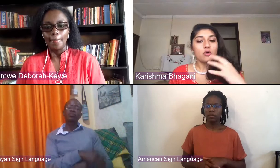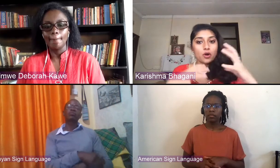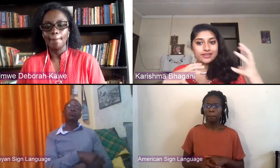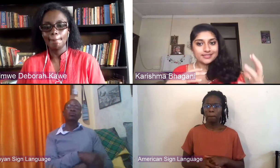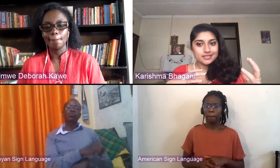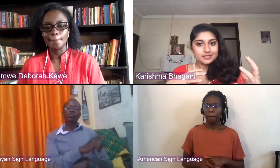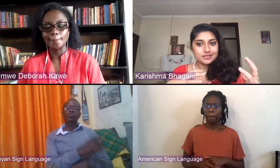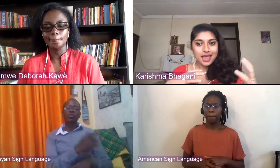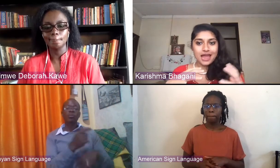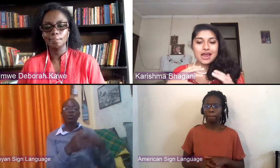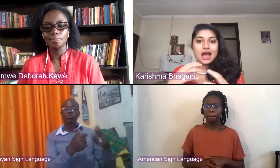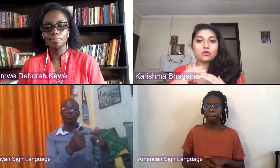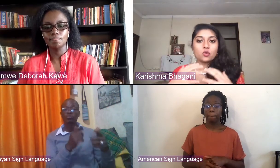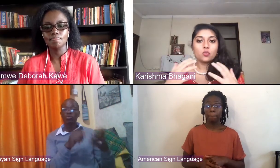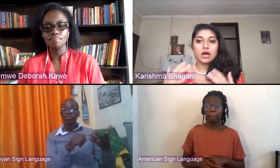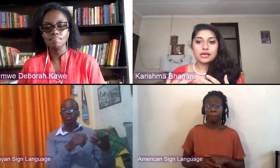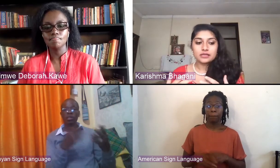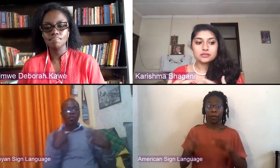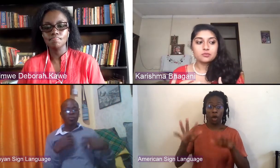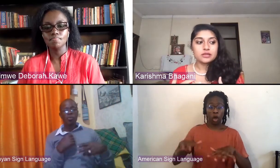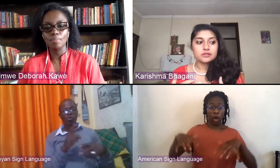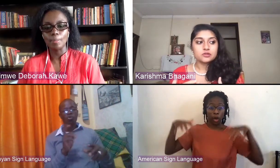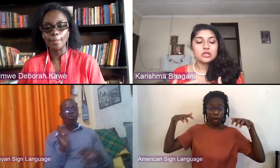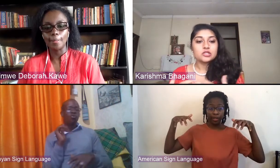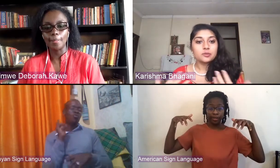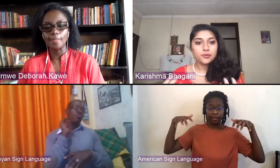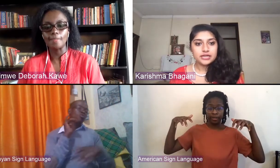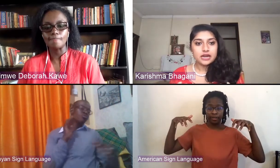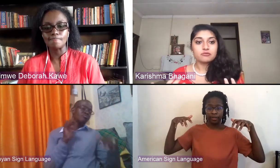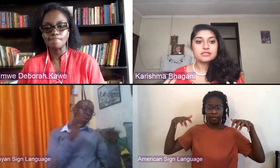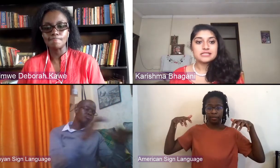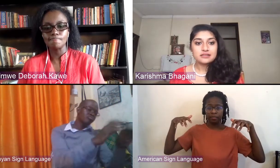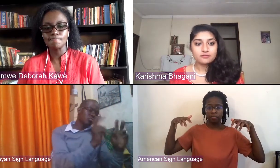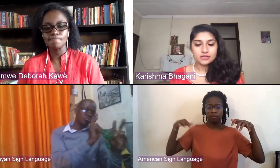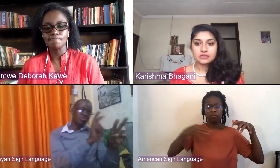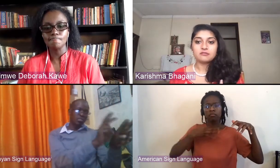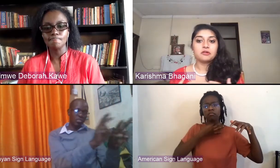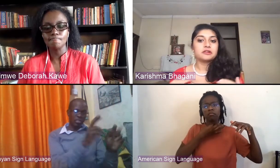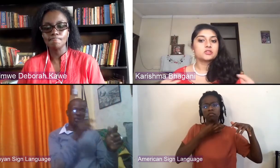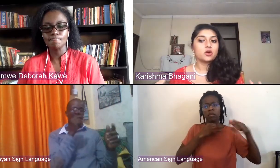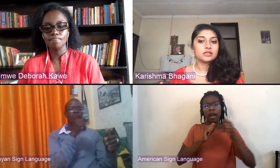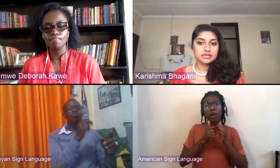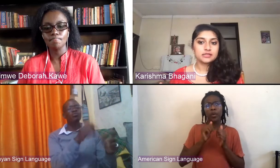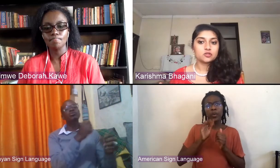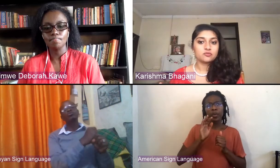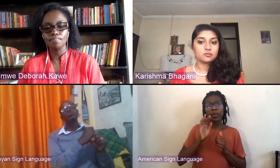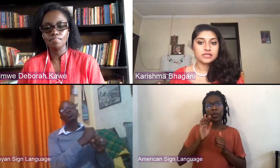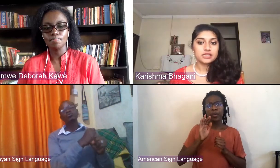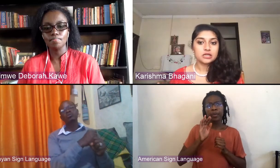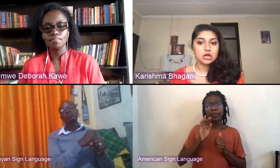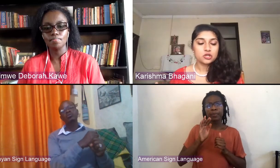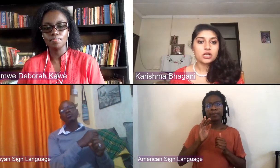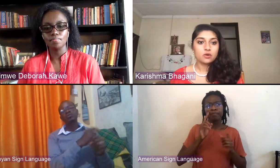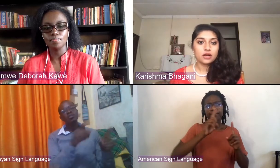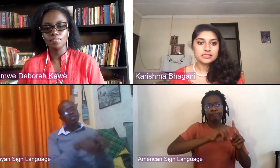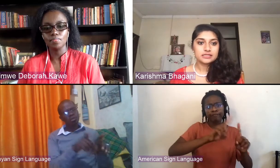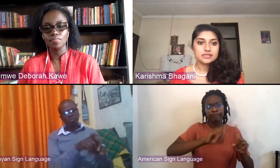audiences and how your work is interpreted and received in the various contexts that you've presented and shared work in.